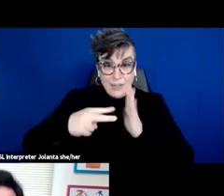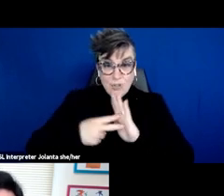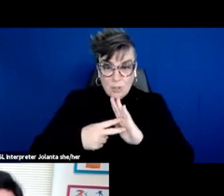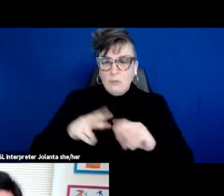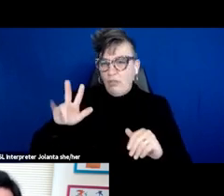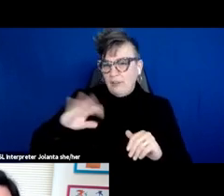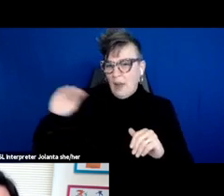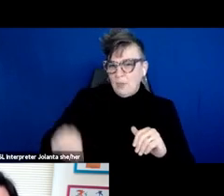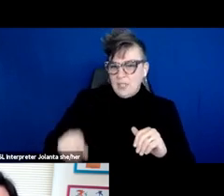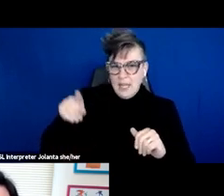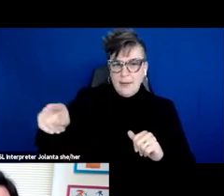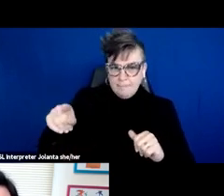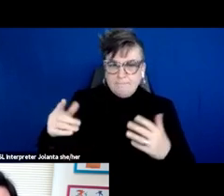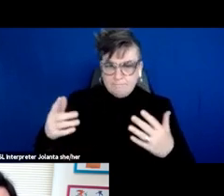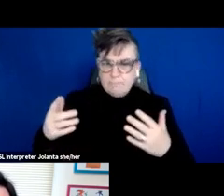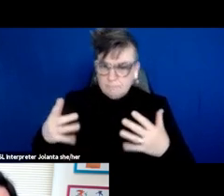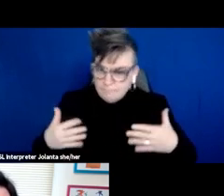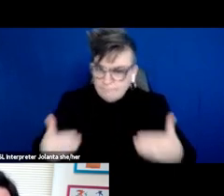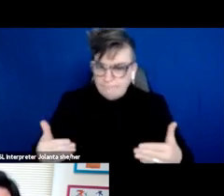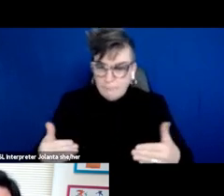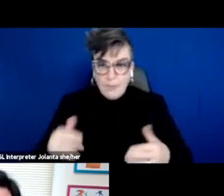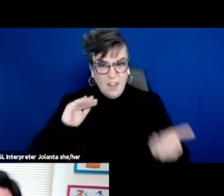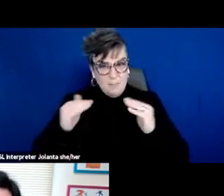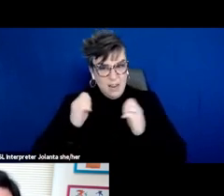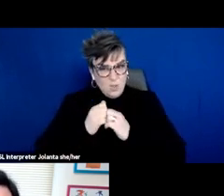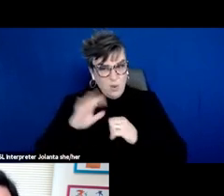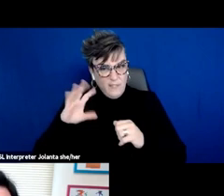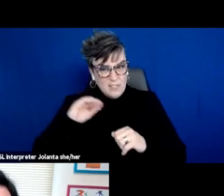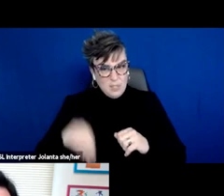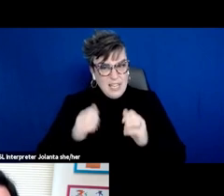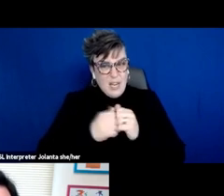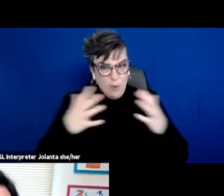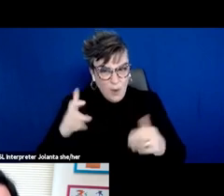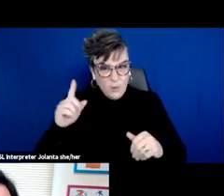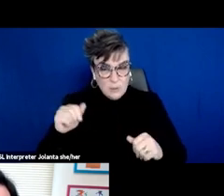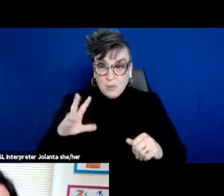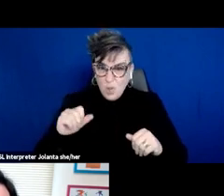more than 50% of women without disability. So, significant differences by disability